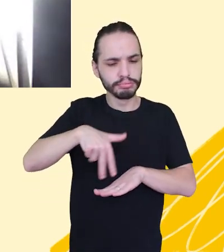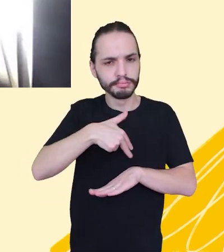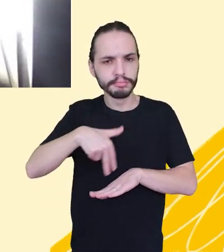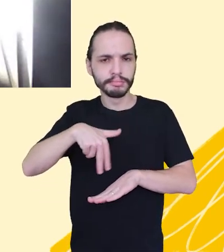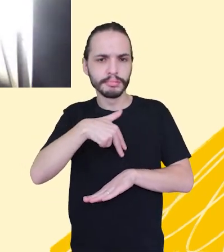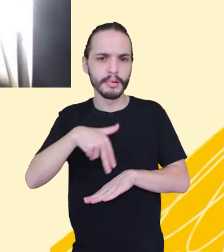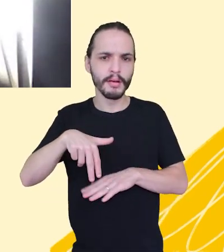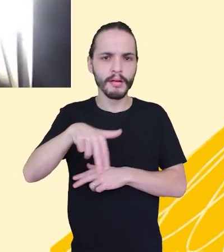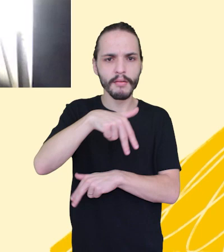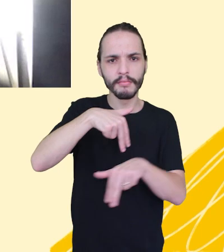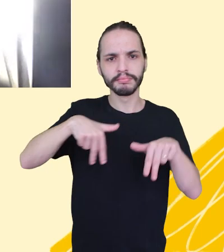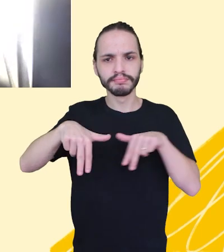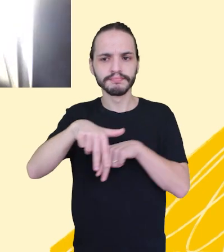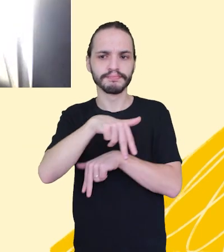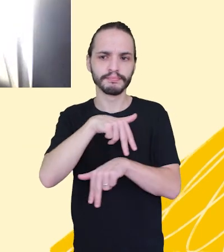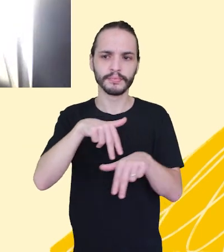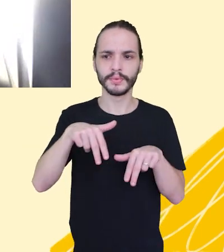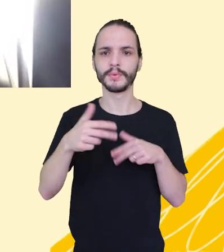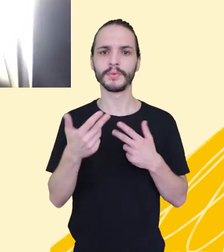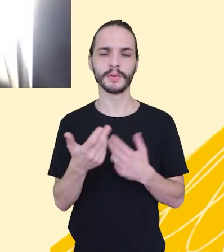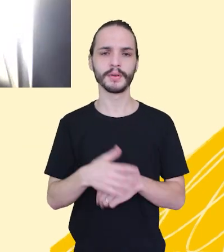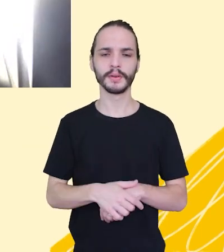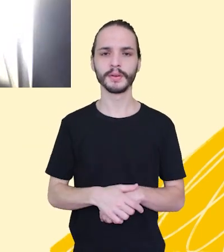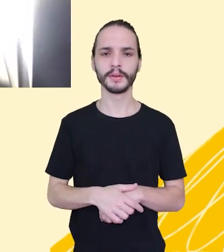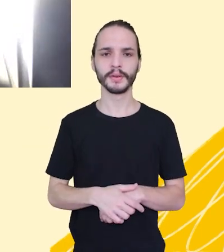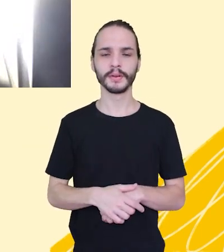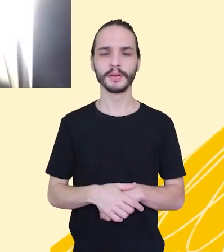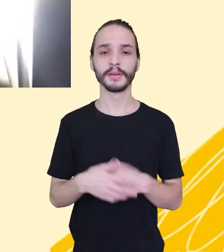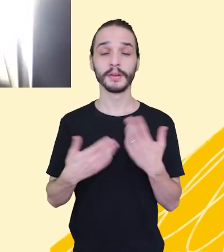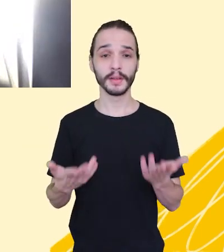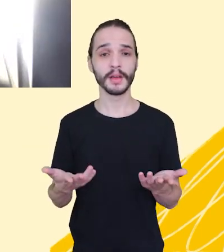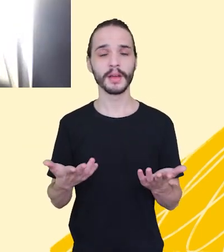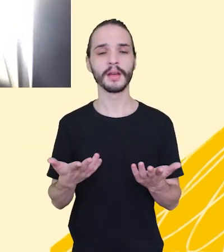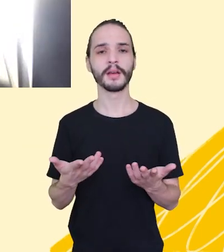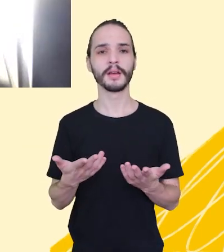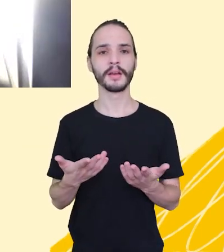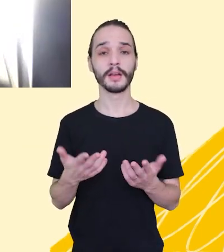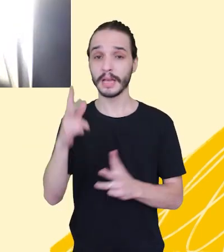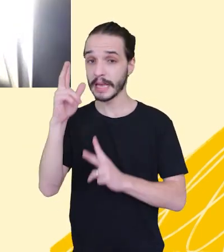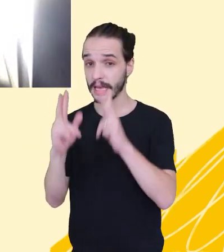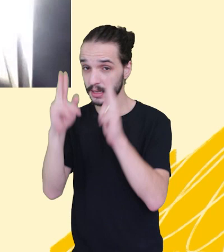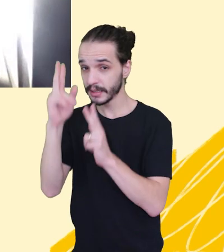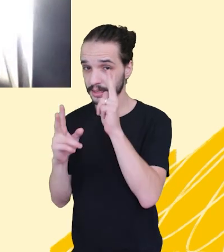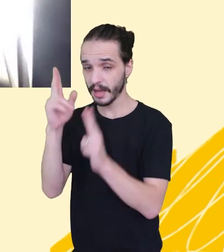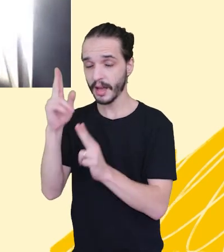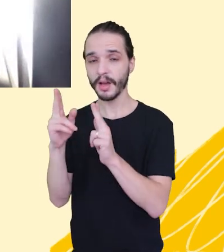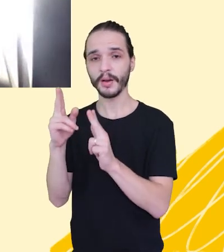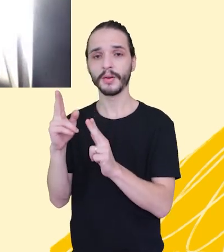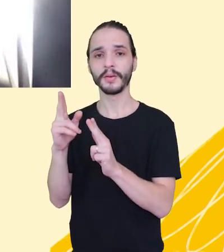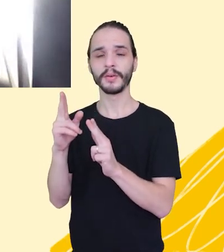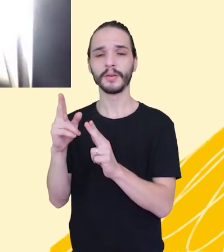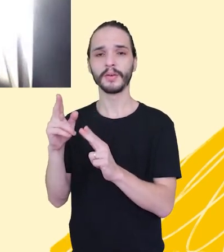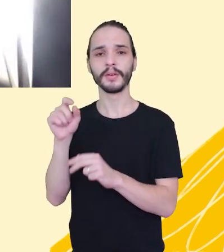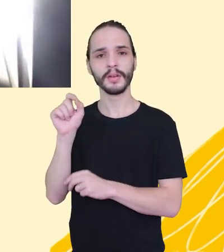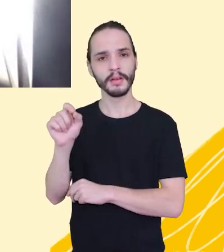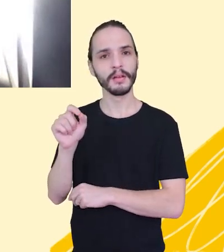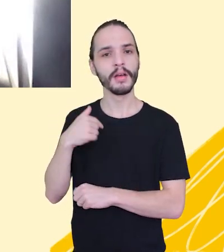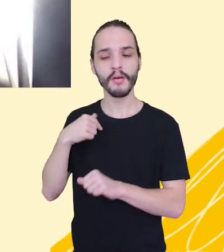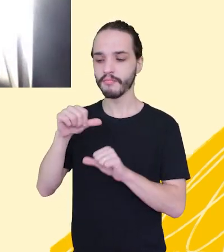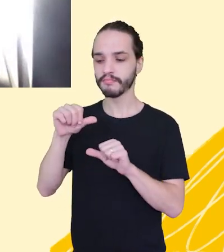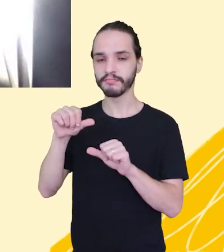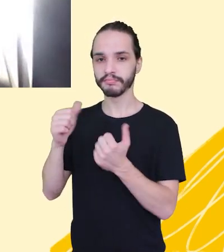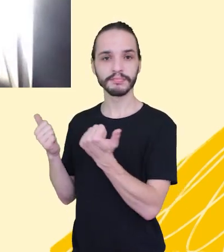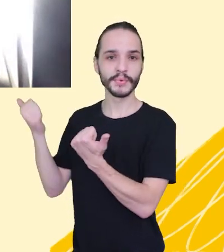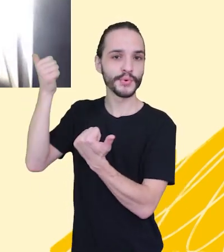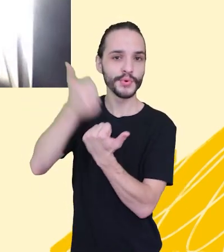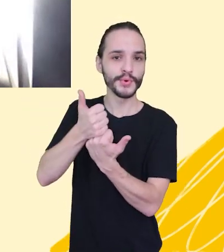And then during the editing, I changed the music. I was looking for another music.